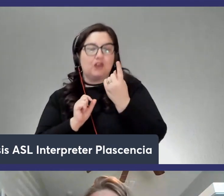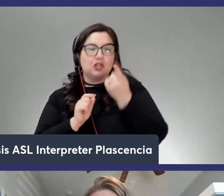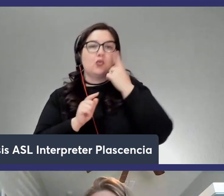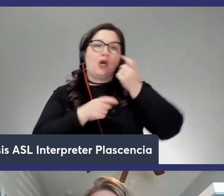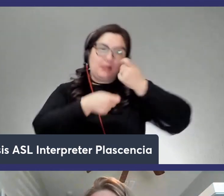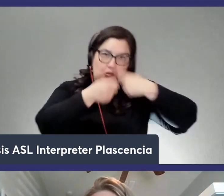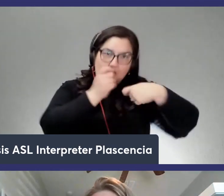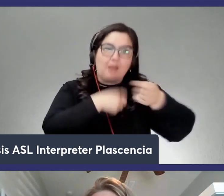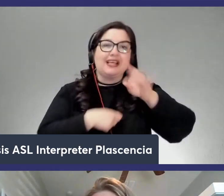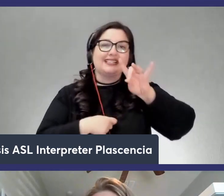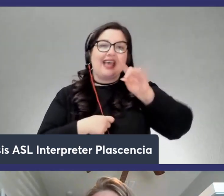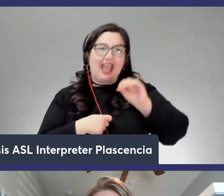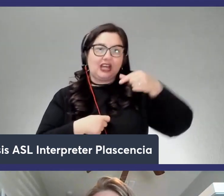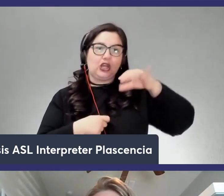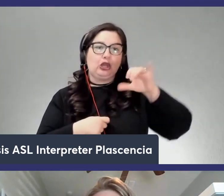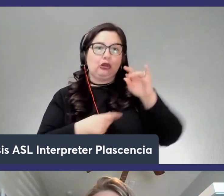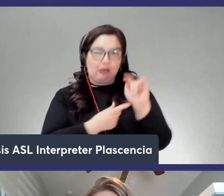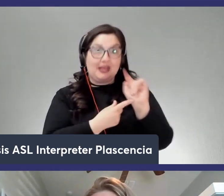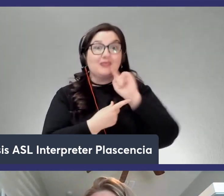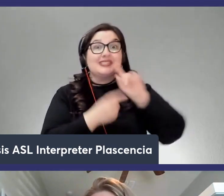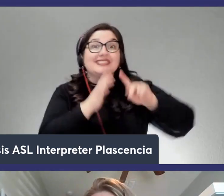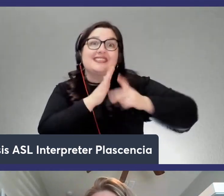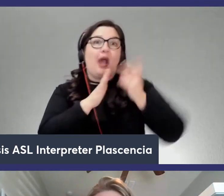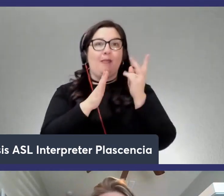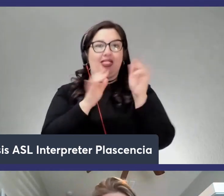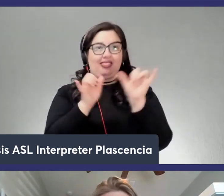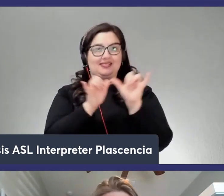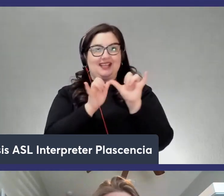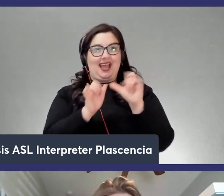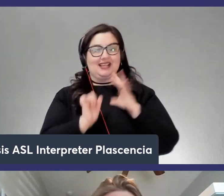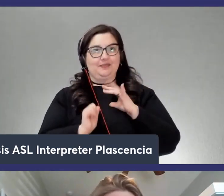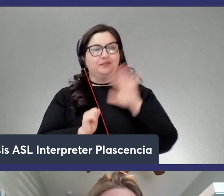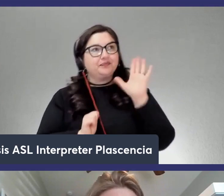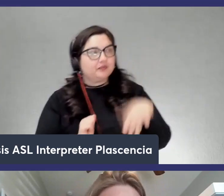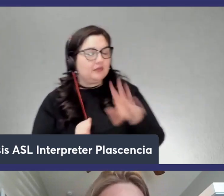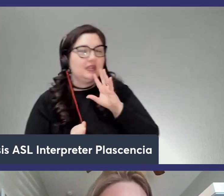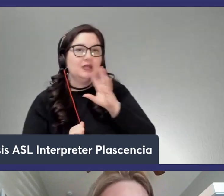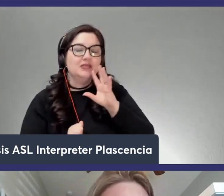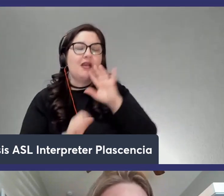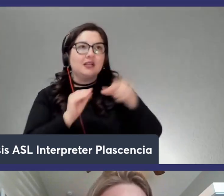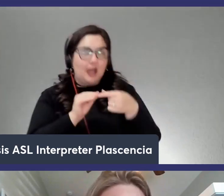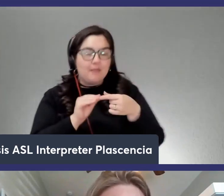which is double the size, which is quite exciting. Okay, so we've talked a lot about the theoretical mechanics of the quantum computing,